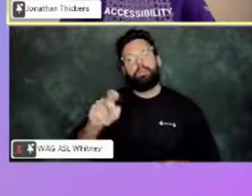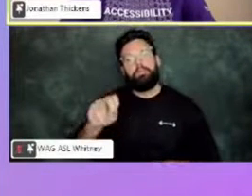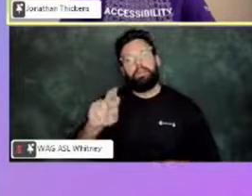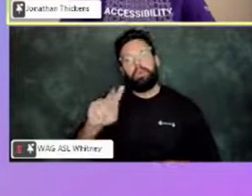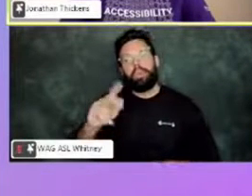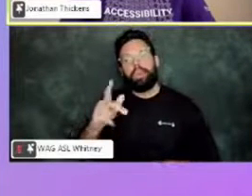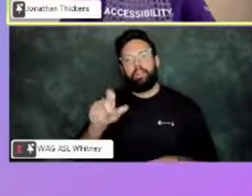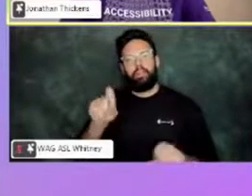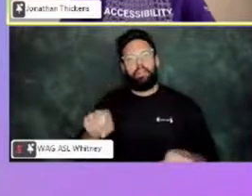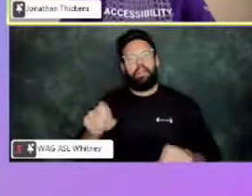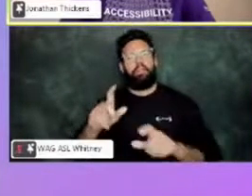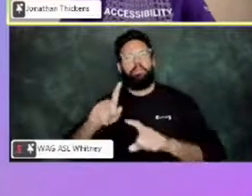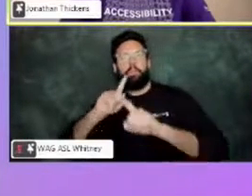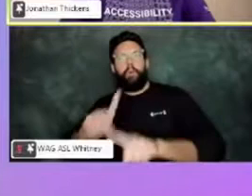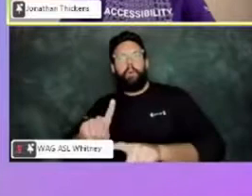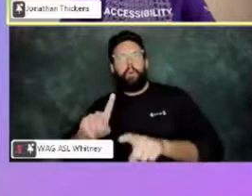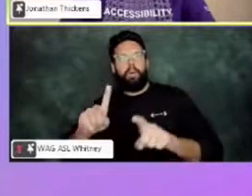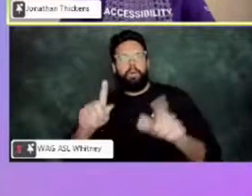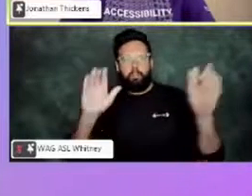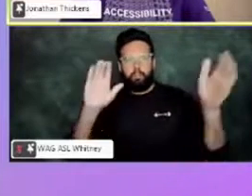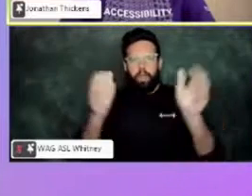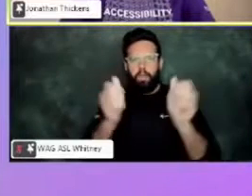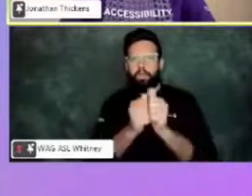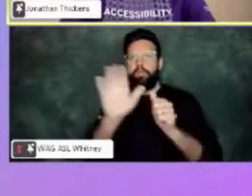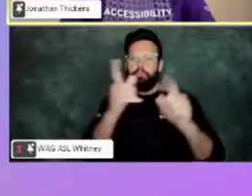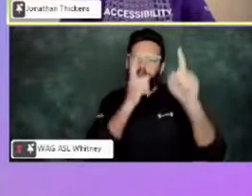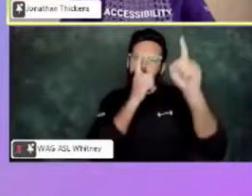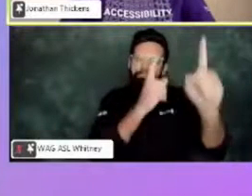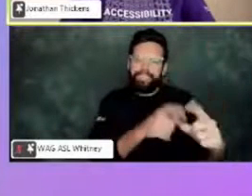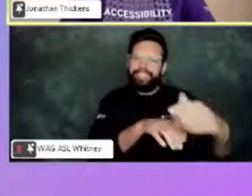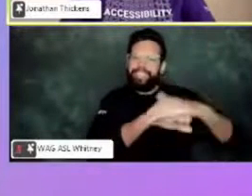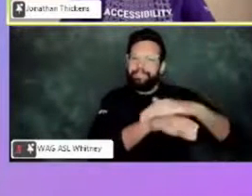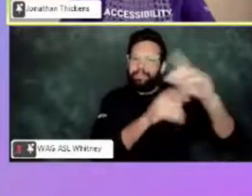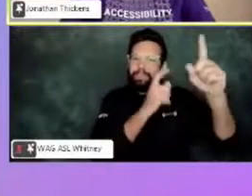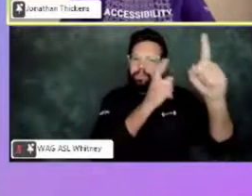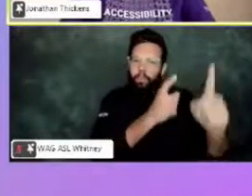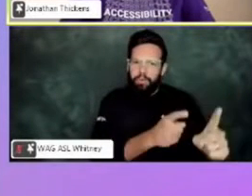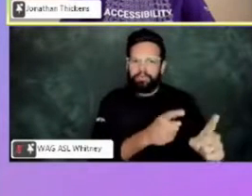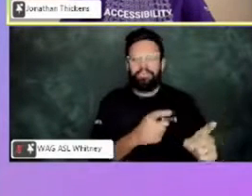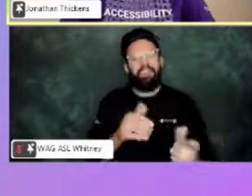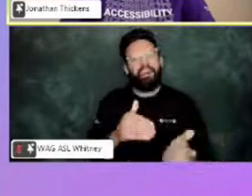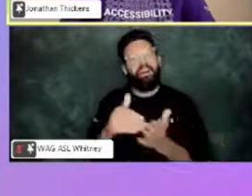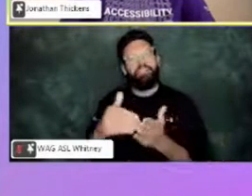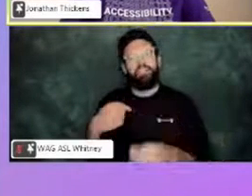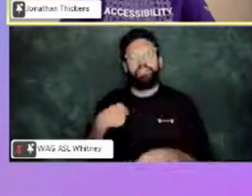When reviewing or releasing code, it's often difficult to tell whether the new code meets accessibility standards.